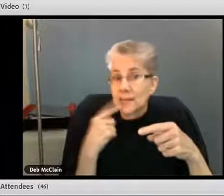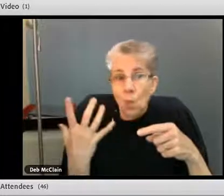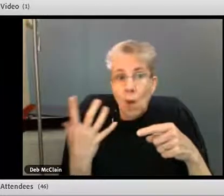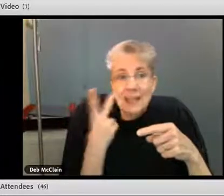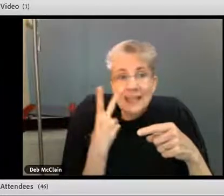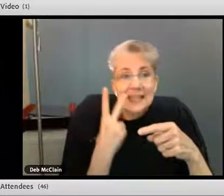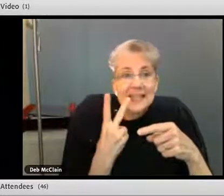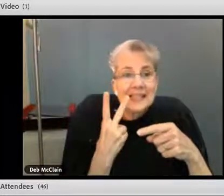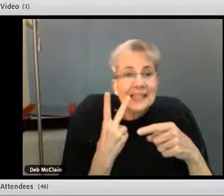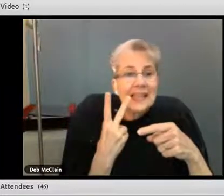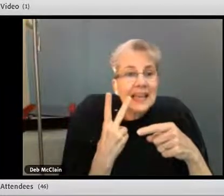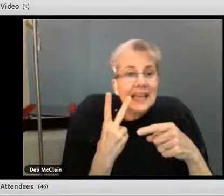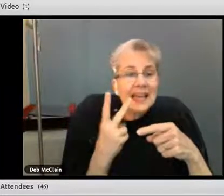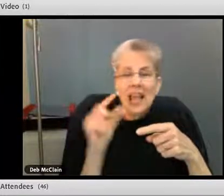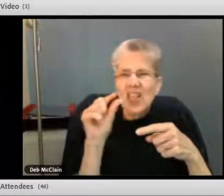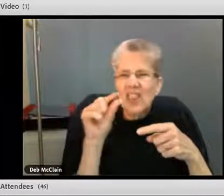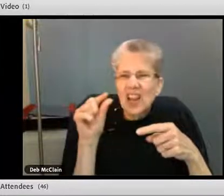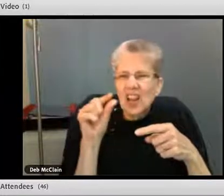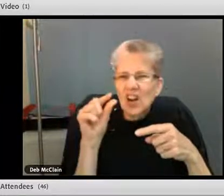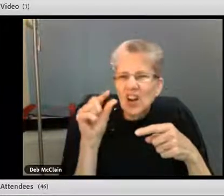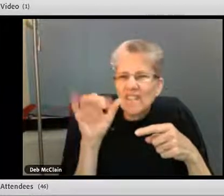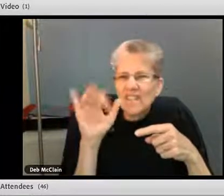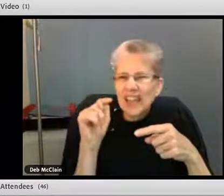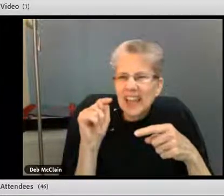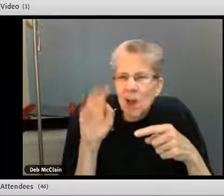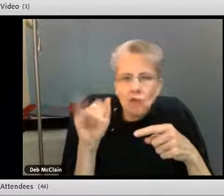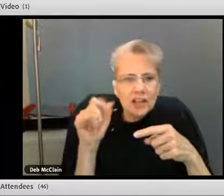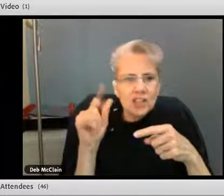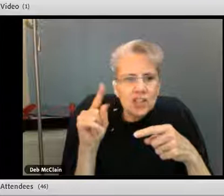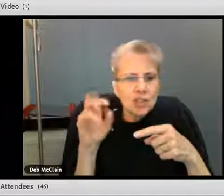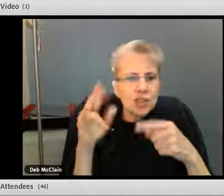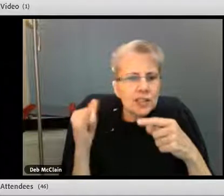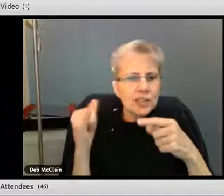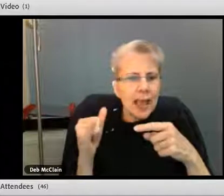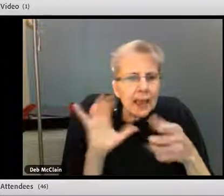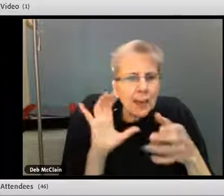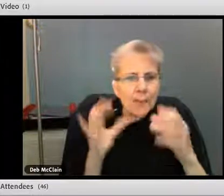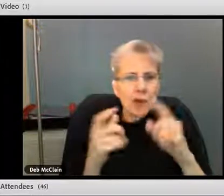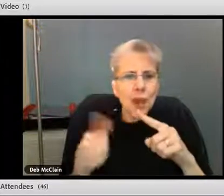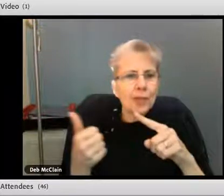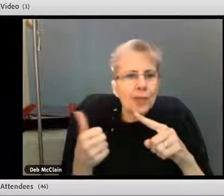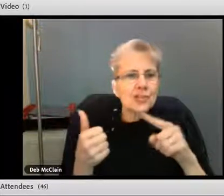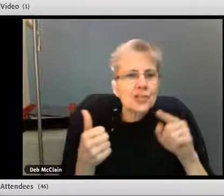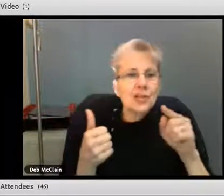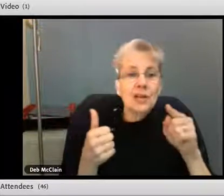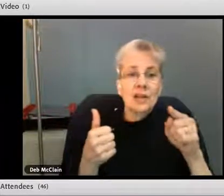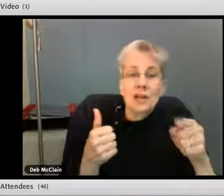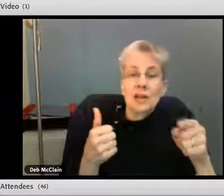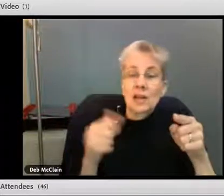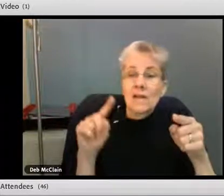versus "register" over here? This is serif, the little feet help the transition